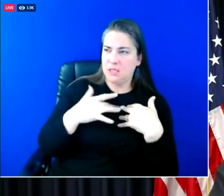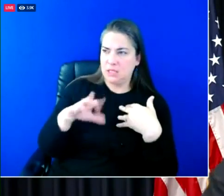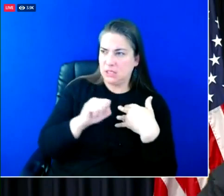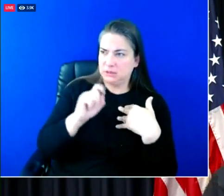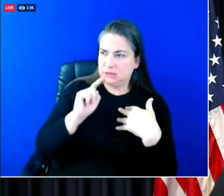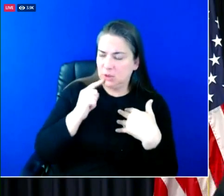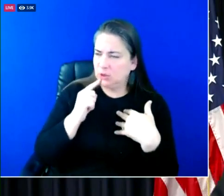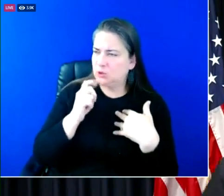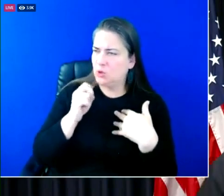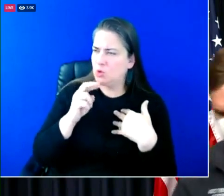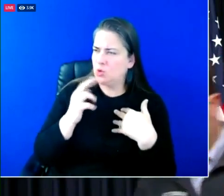Director doesn't